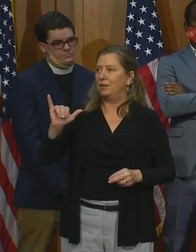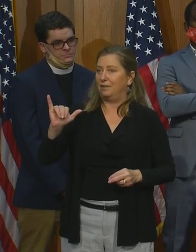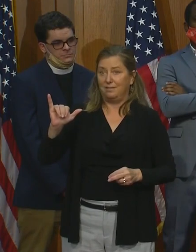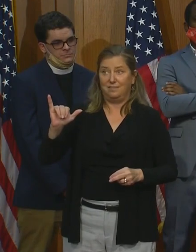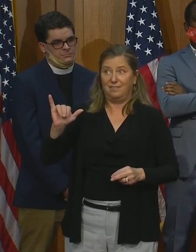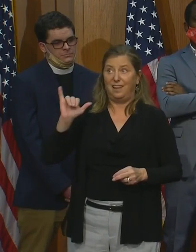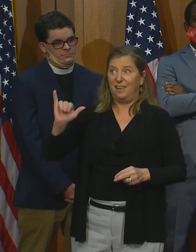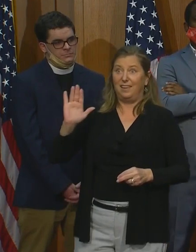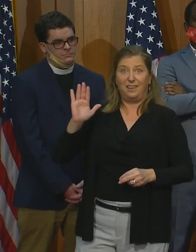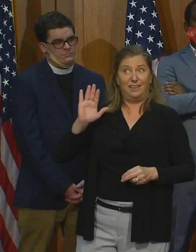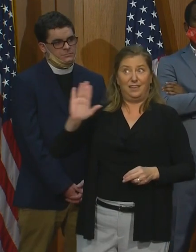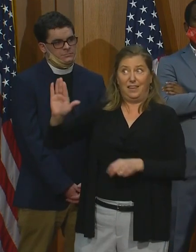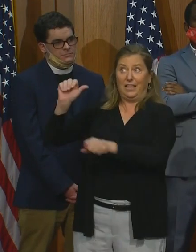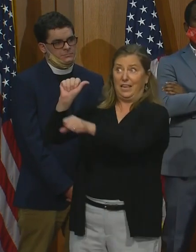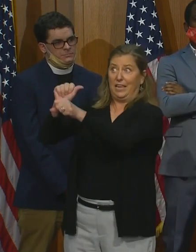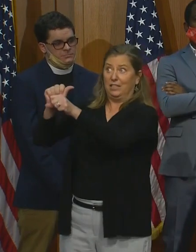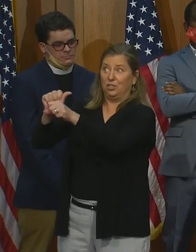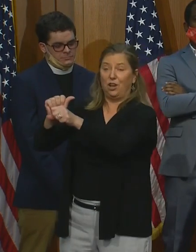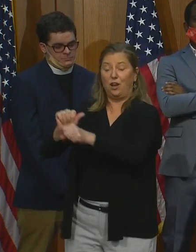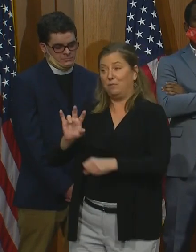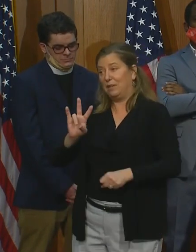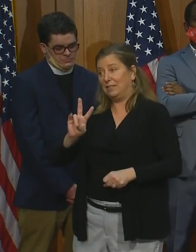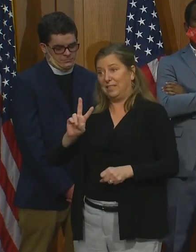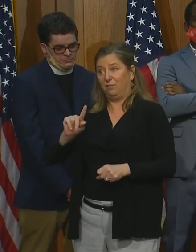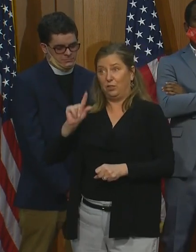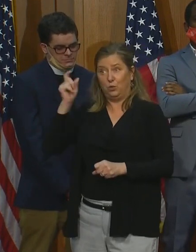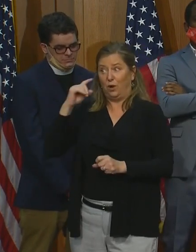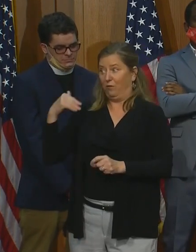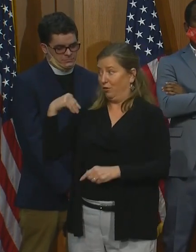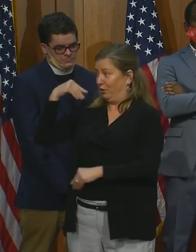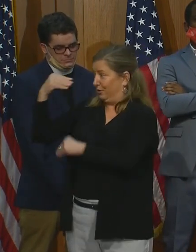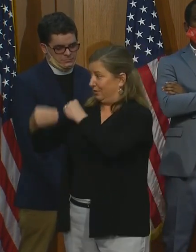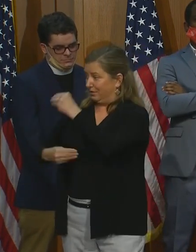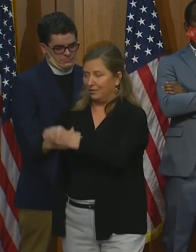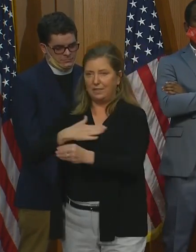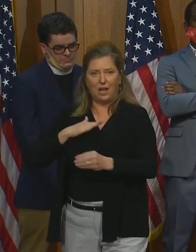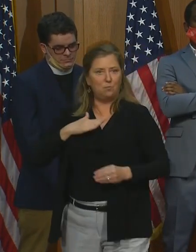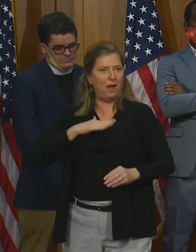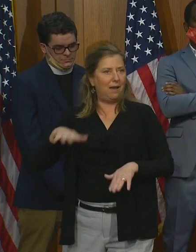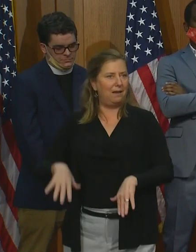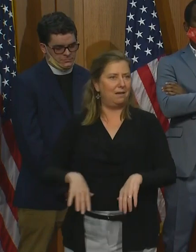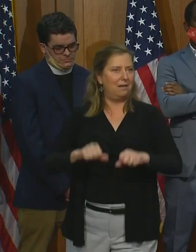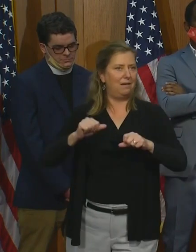HENRY AND I NOW HAVE THE JOB